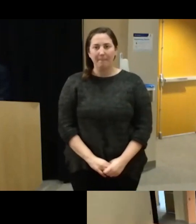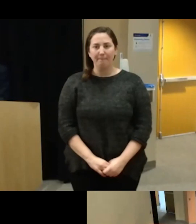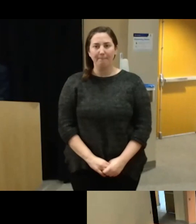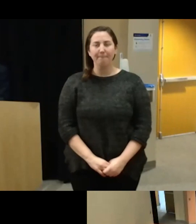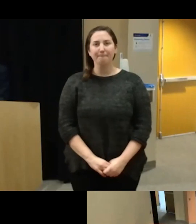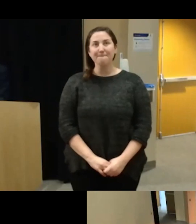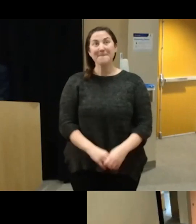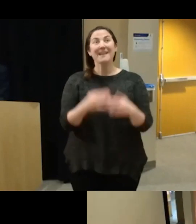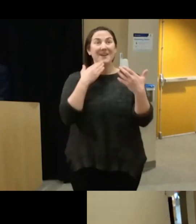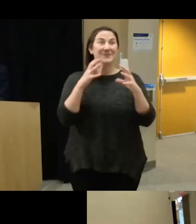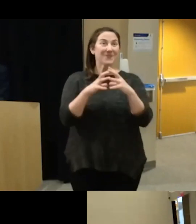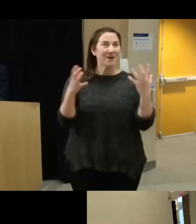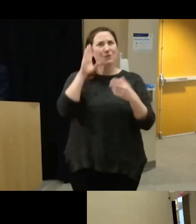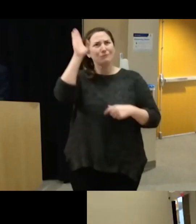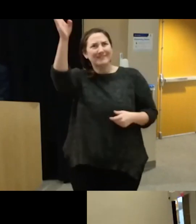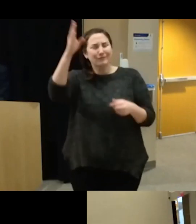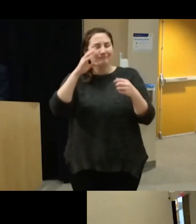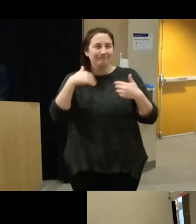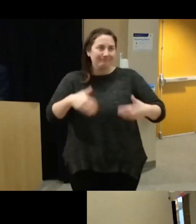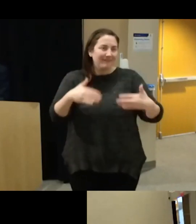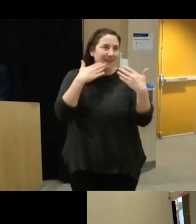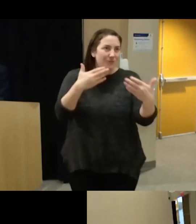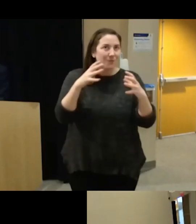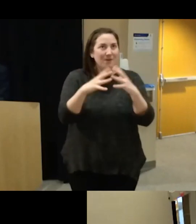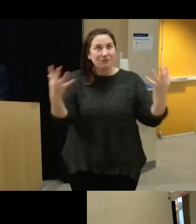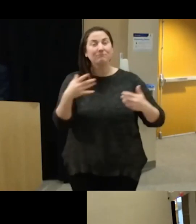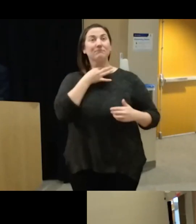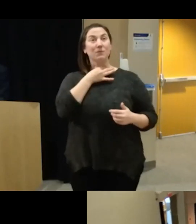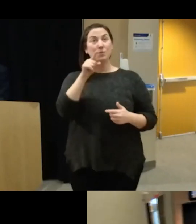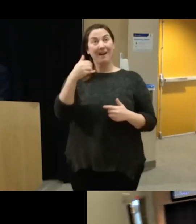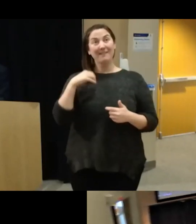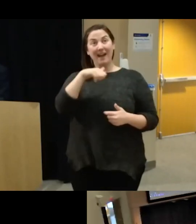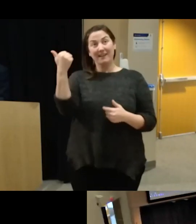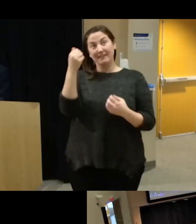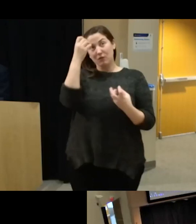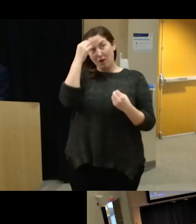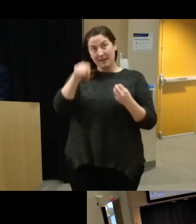Thank you so much for representation. I was wondering if you have any insights regarding prophylactic treatment